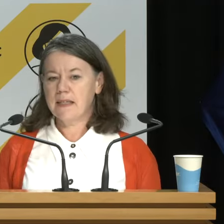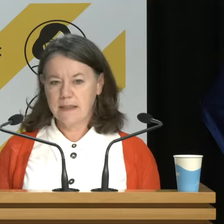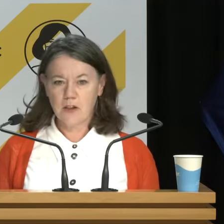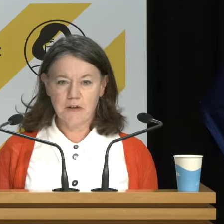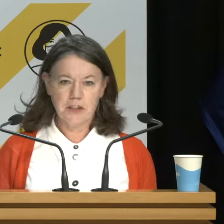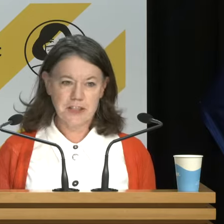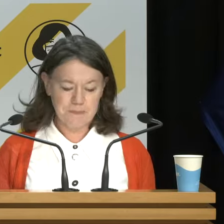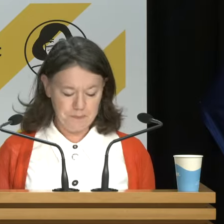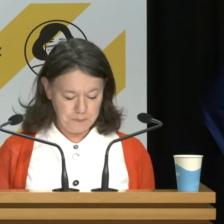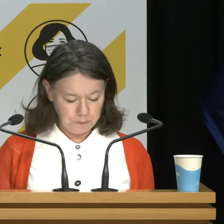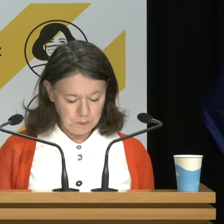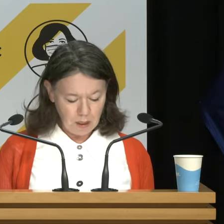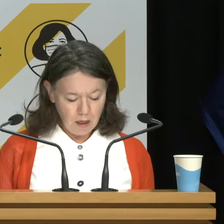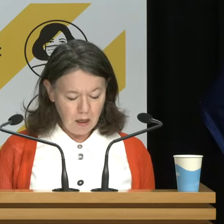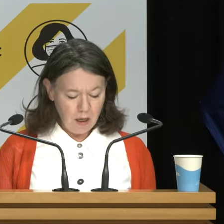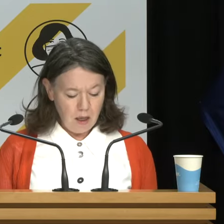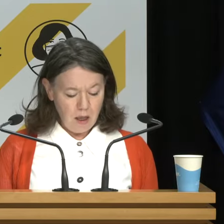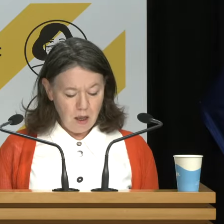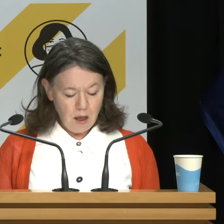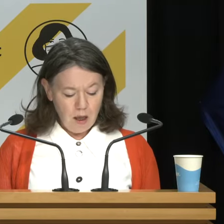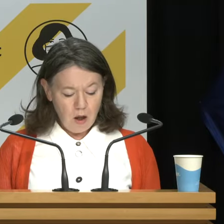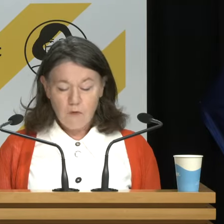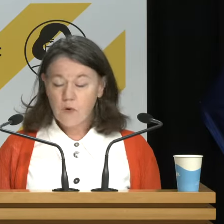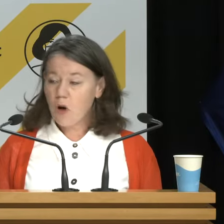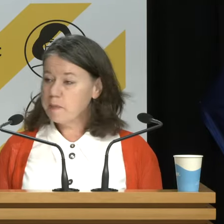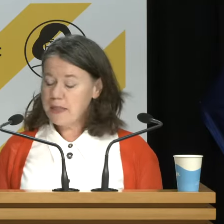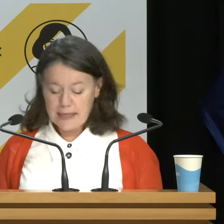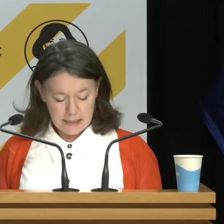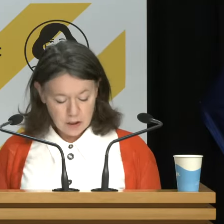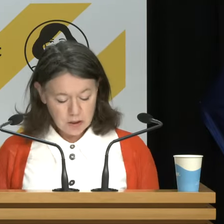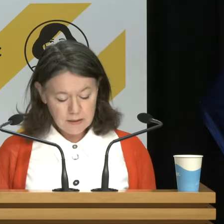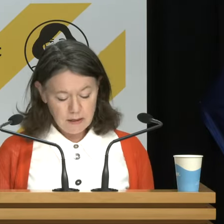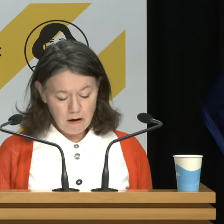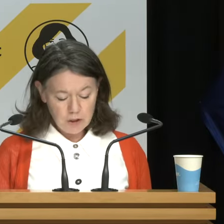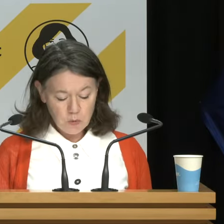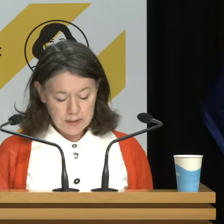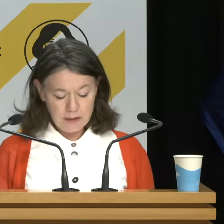dominant, which means they haven't had an active case outside household contact for